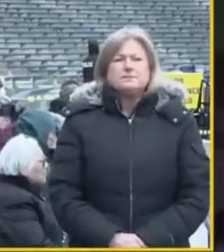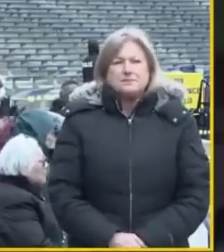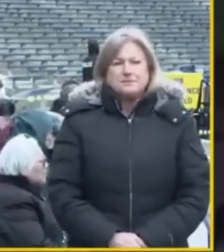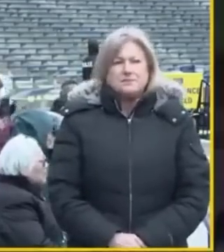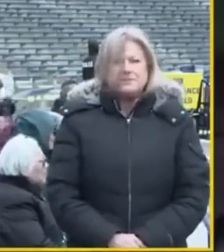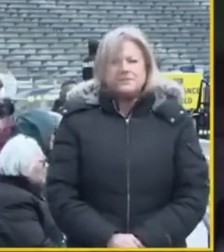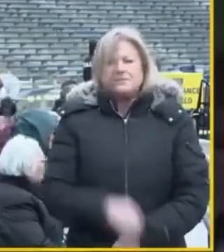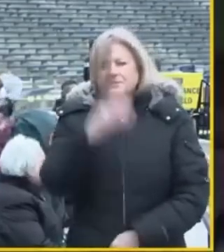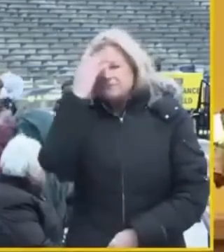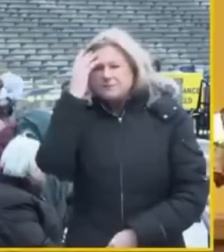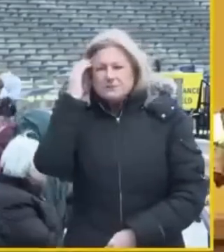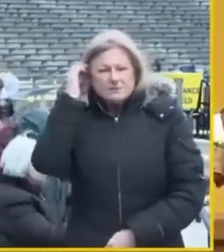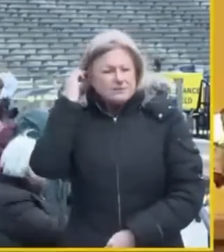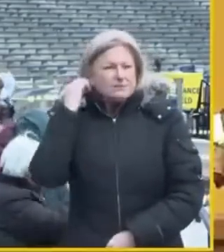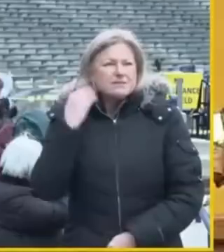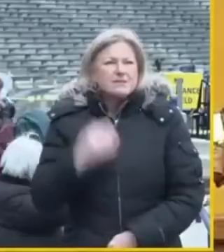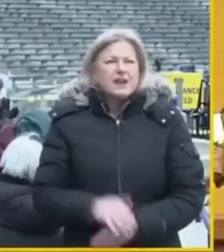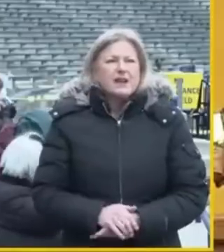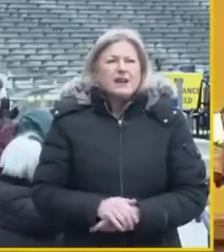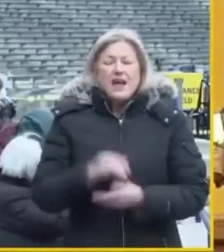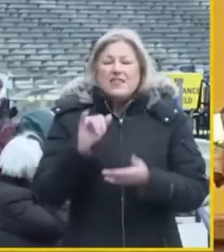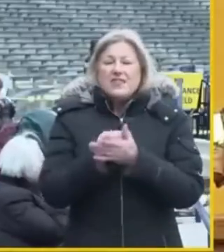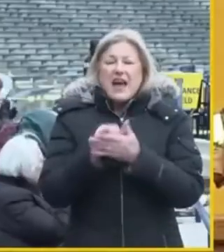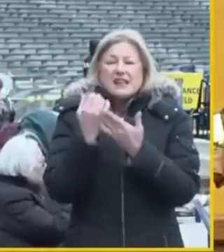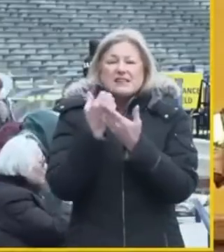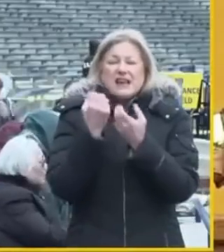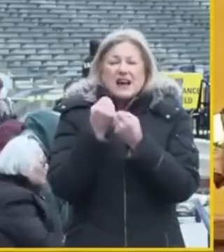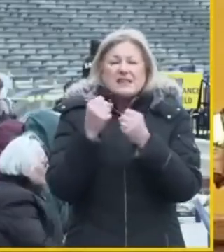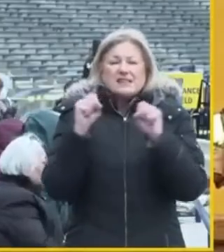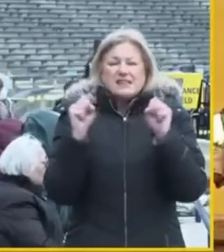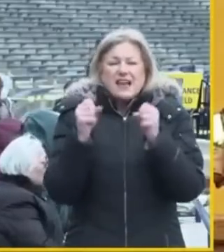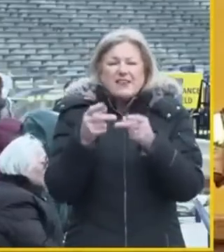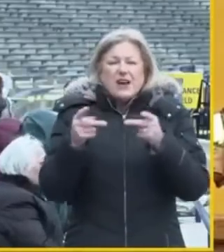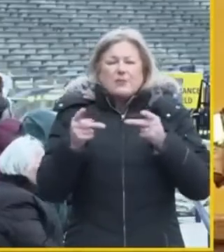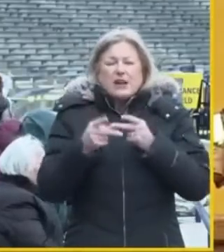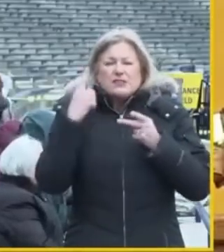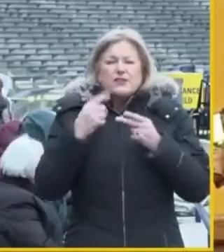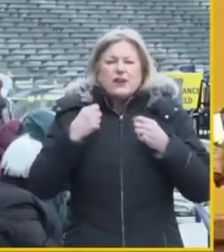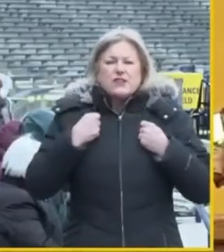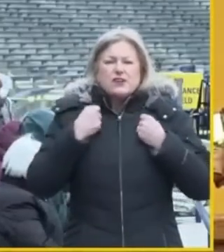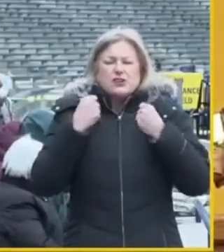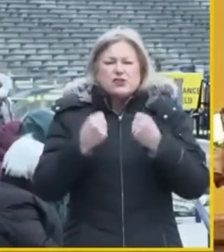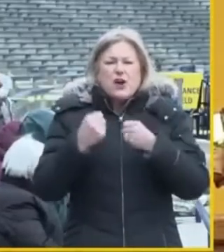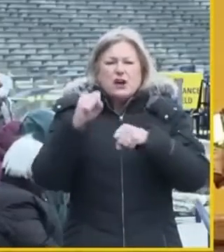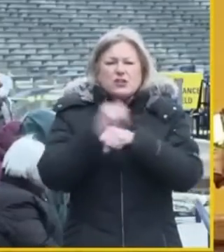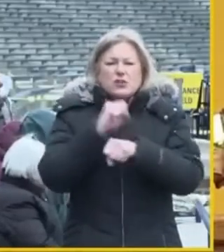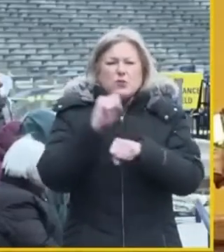It is a safe space for the strong to work out what scares them.